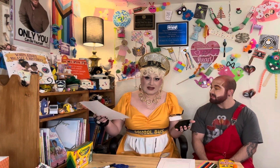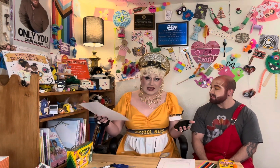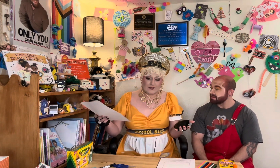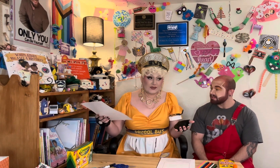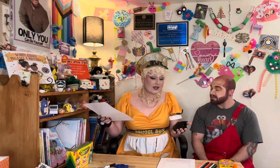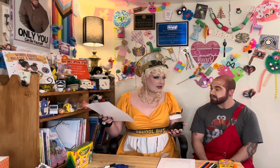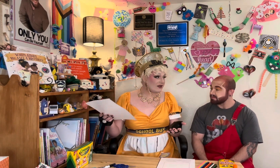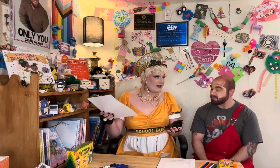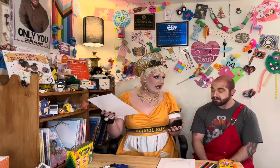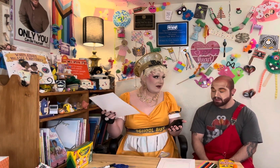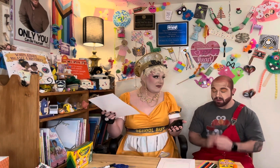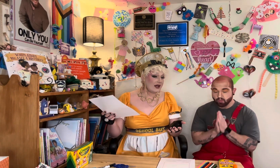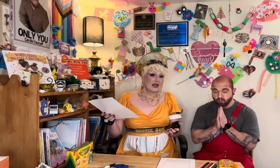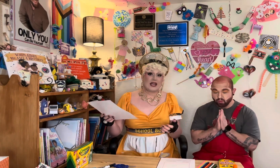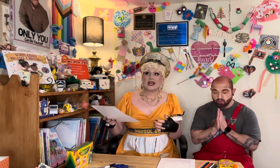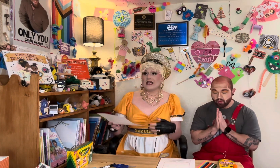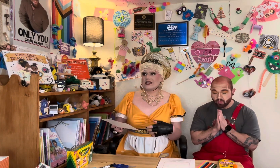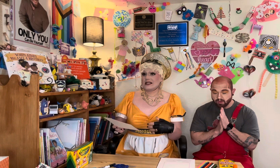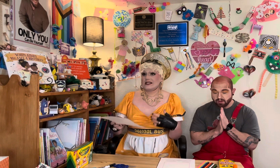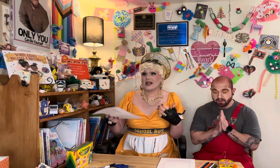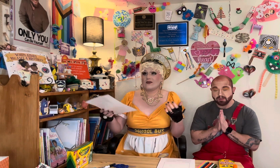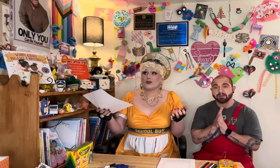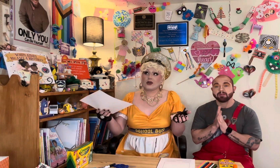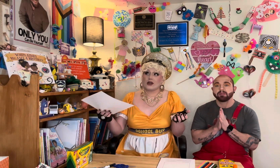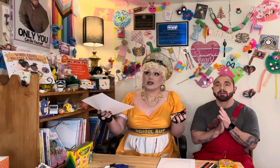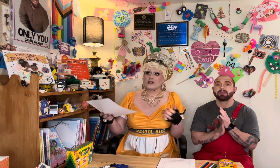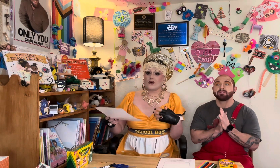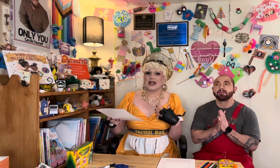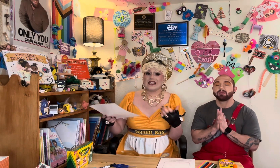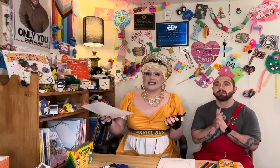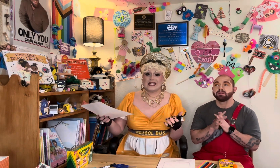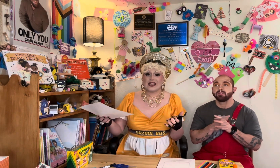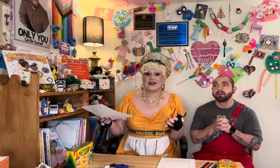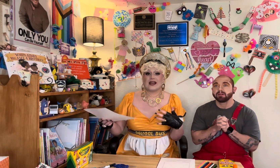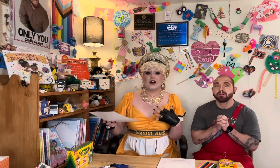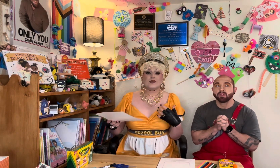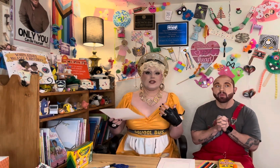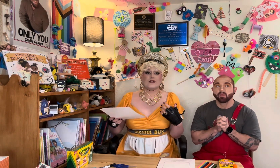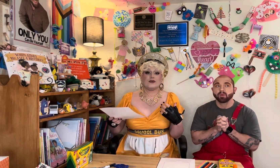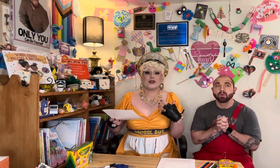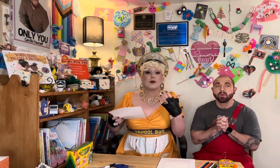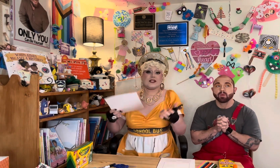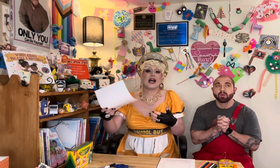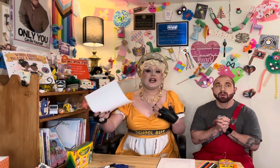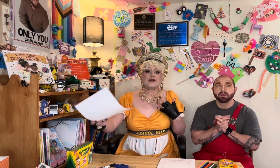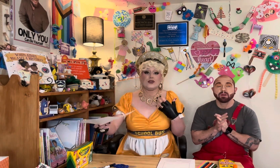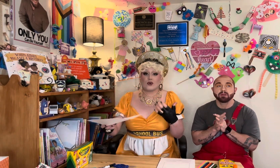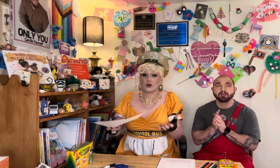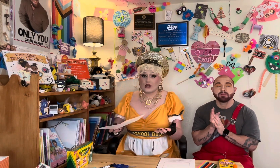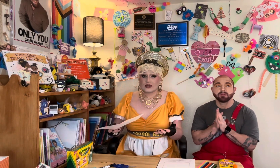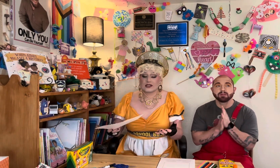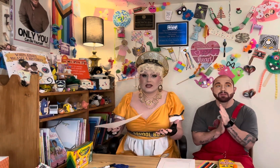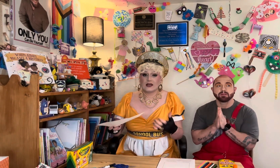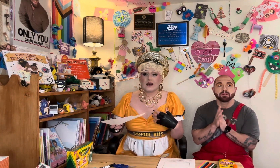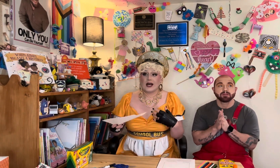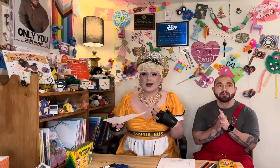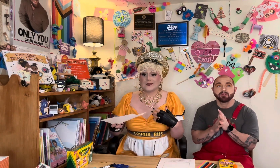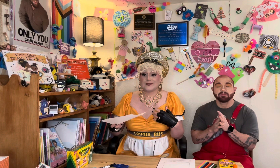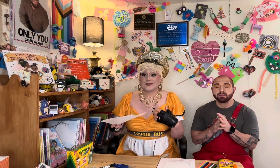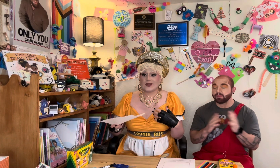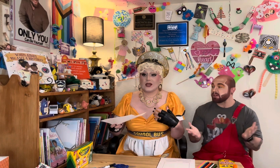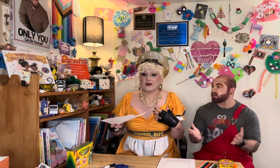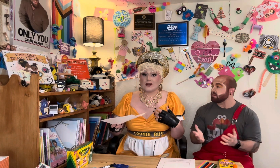theme. So a theme is a set of words or an idea that helps you helps guide you towards... BUSTER: The picture!